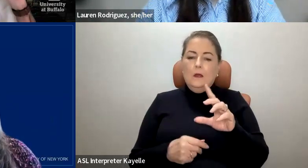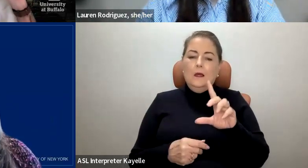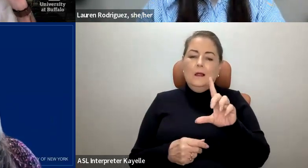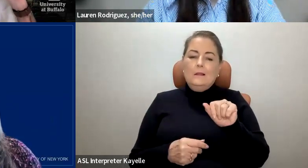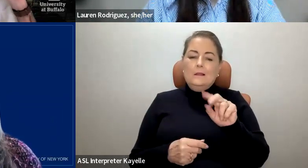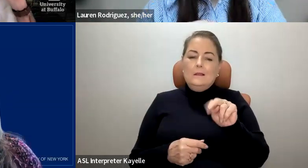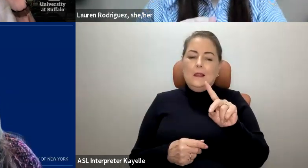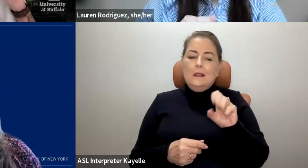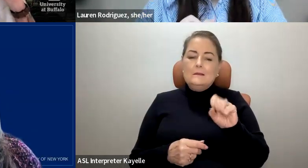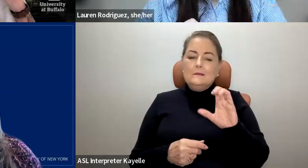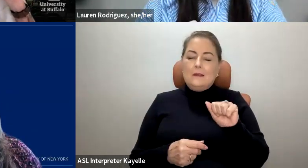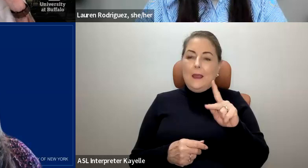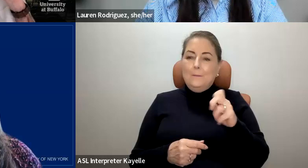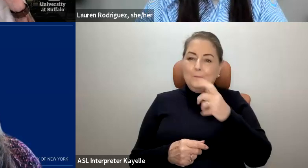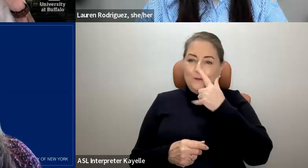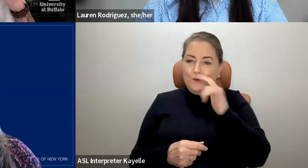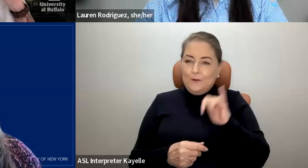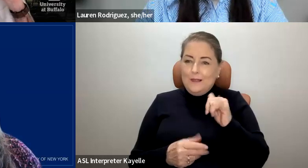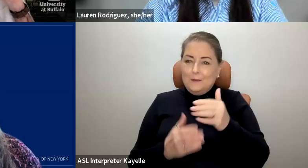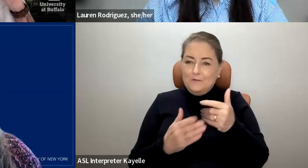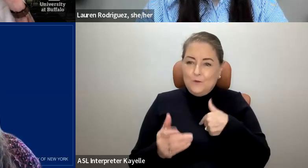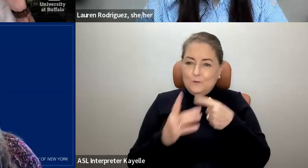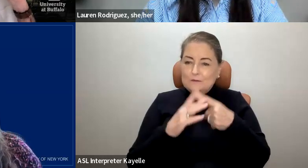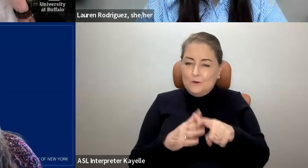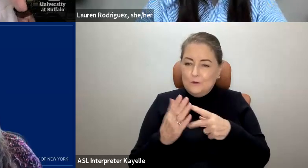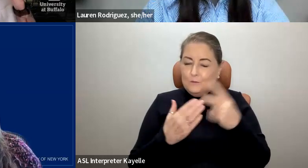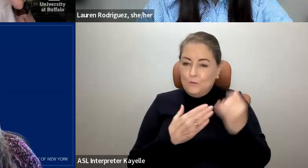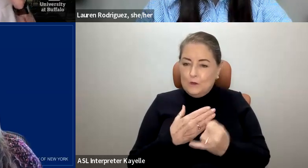looked like, before we started this project. And we had several